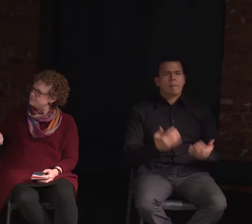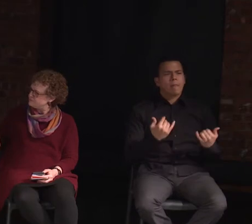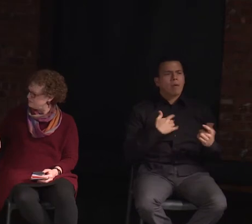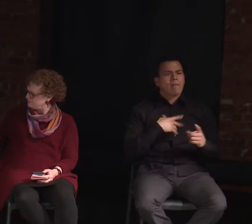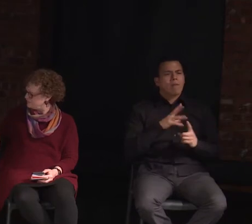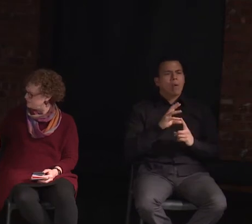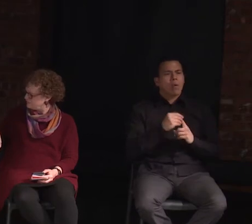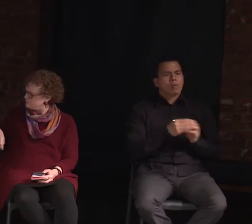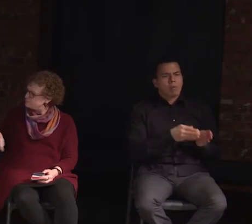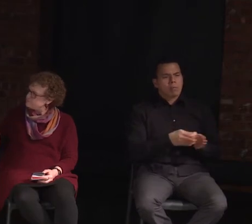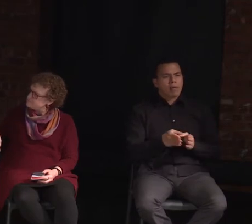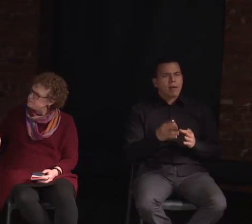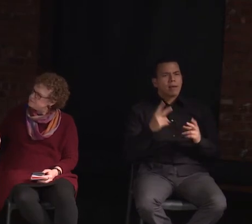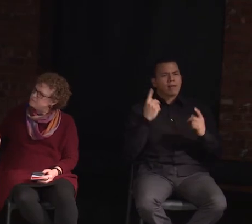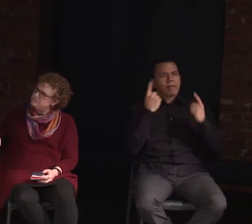different communities, et cetera, listening.